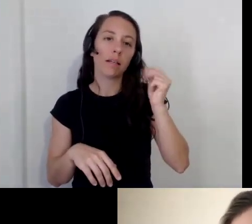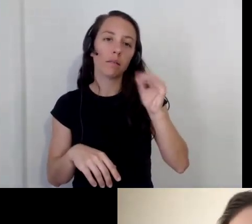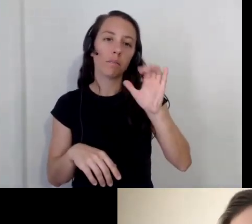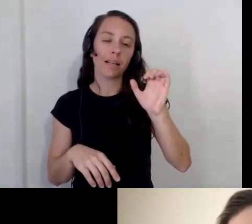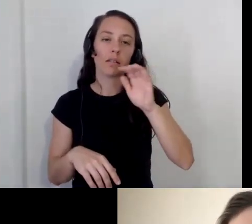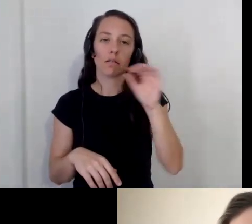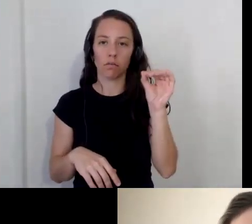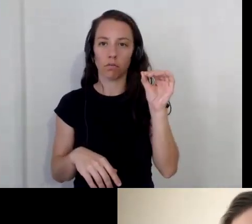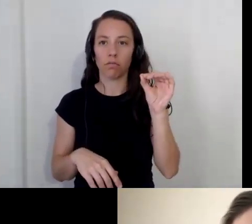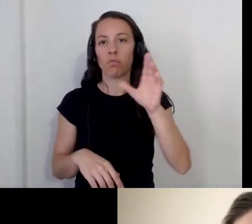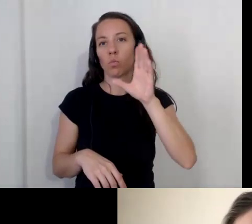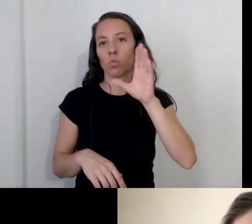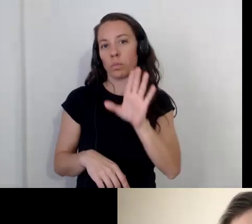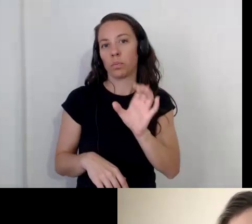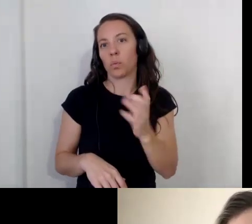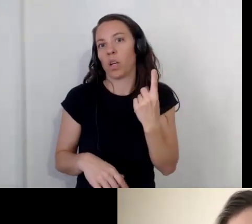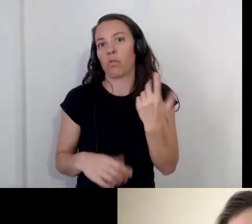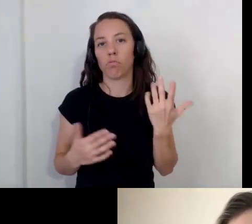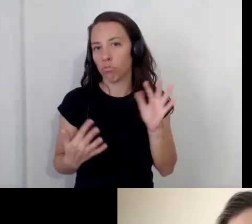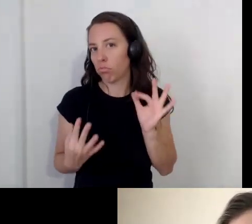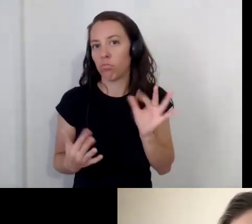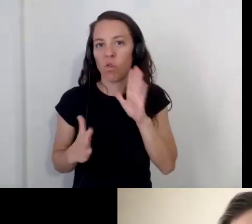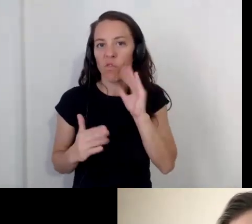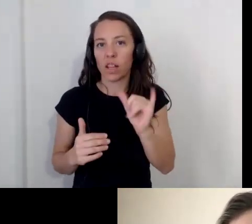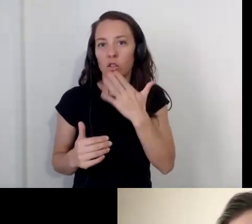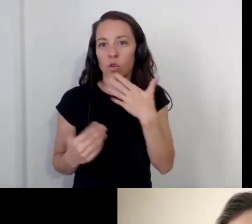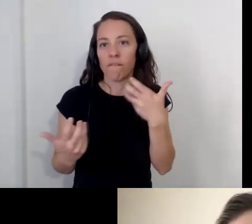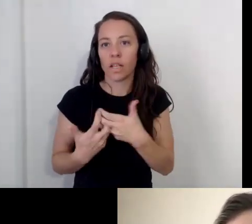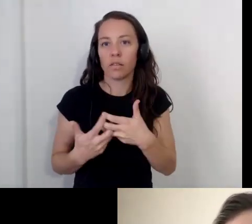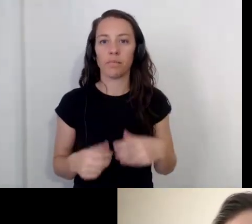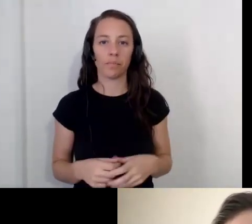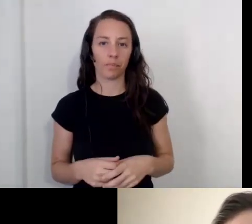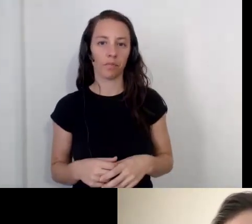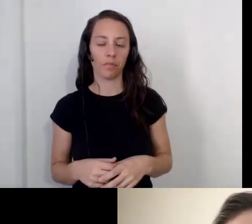there will be ones that may be a good fit. >> NIKKI POWIS: I think this might be from the